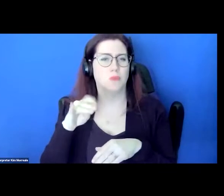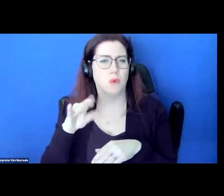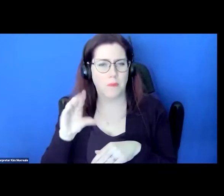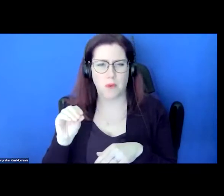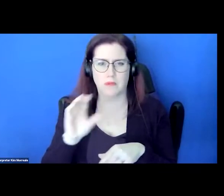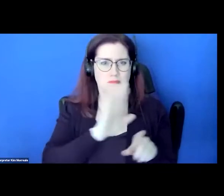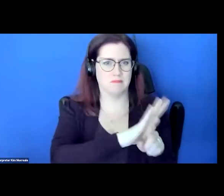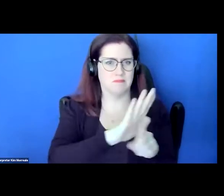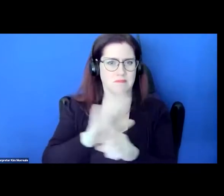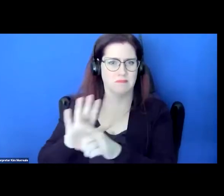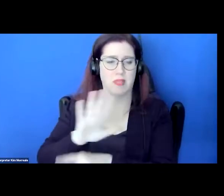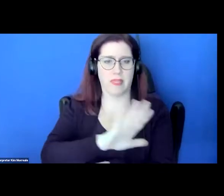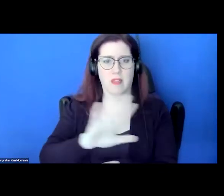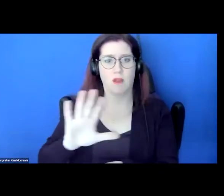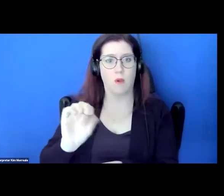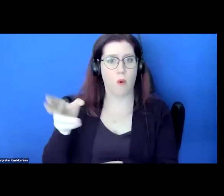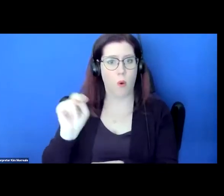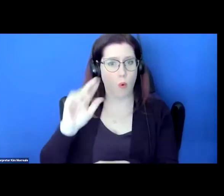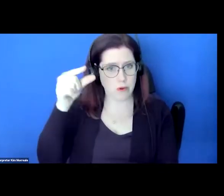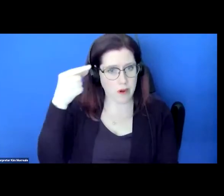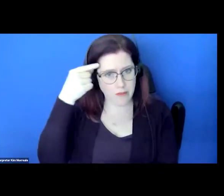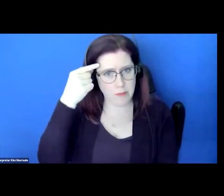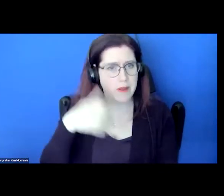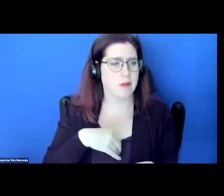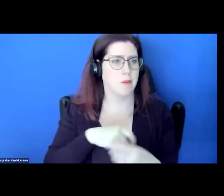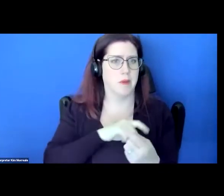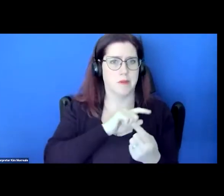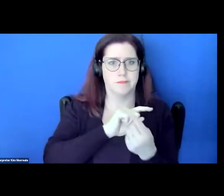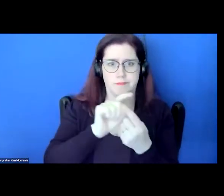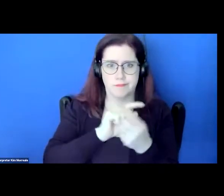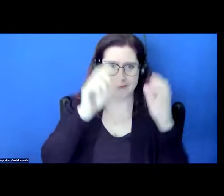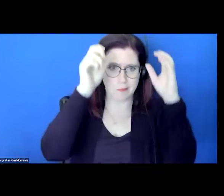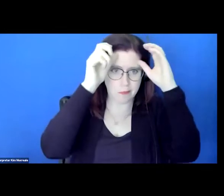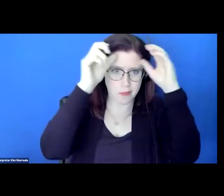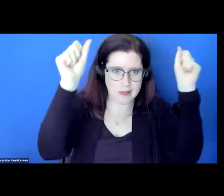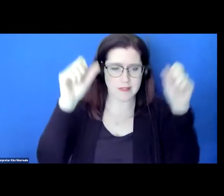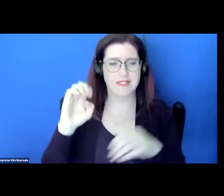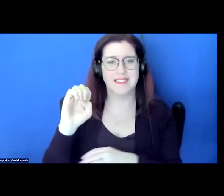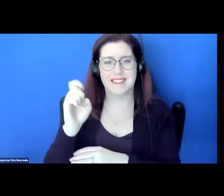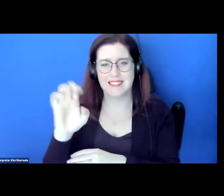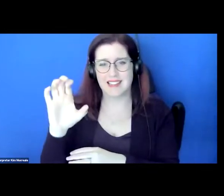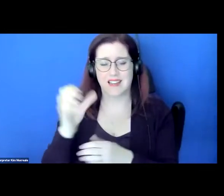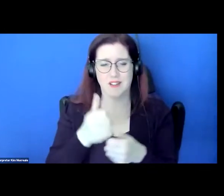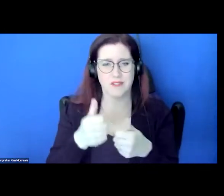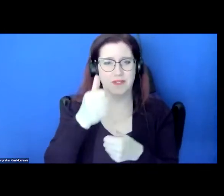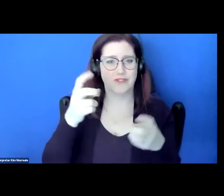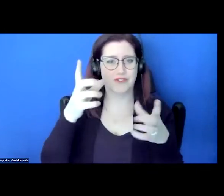You will run into tribal presidents, executive directors, council women, vice chairs.